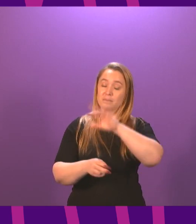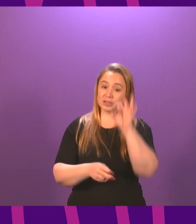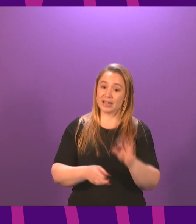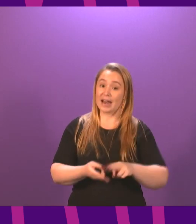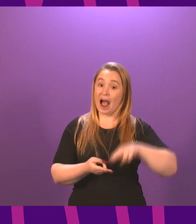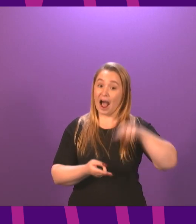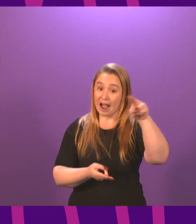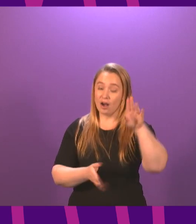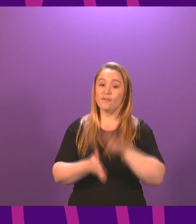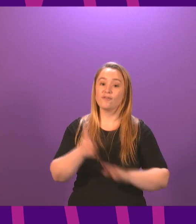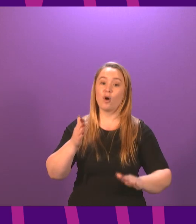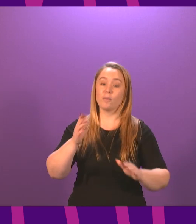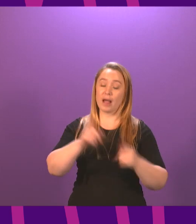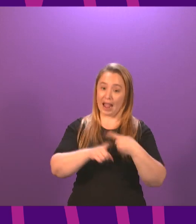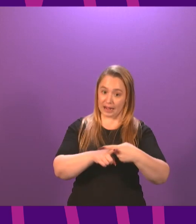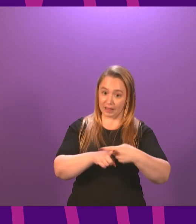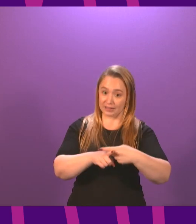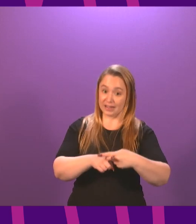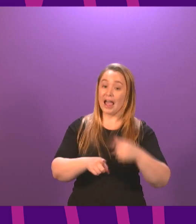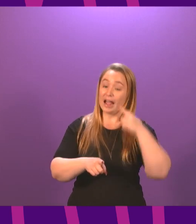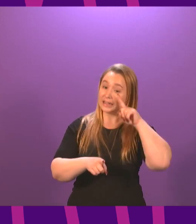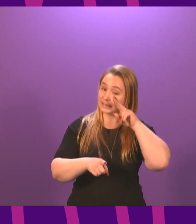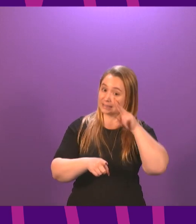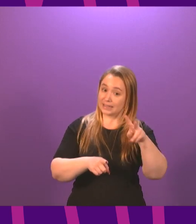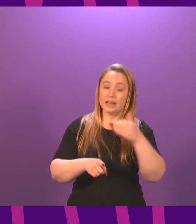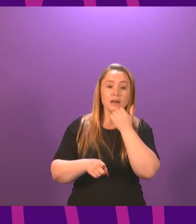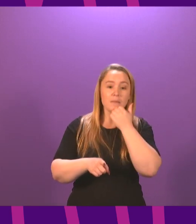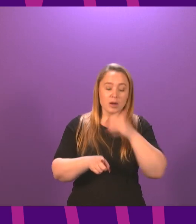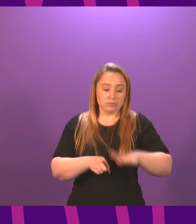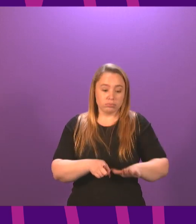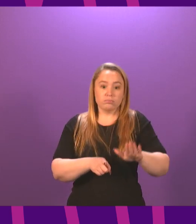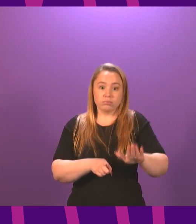higher than in England, and the trend is, unfortunately, increasing, with more than